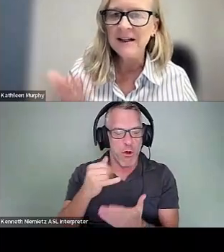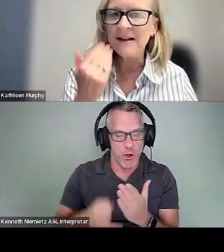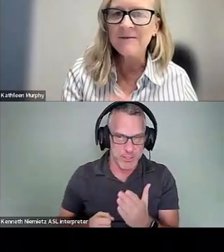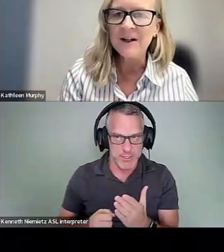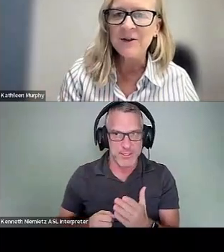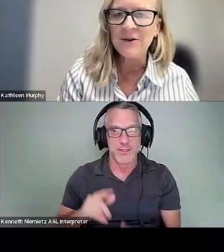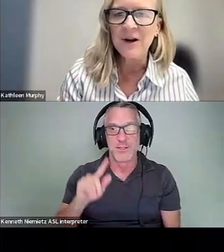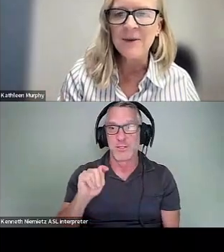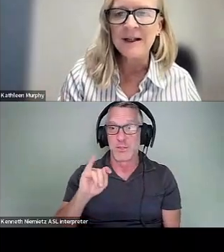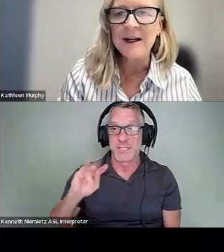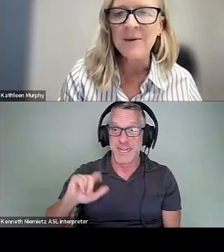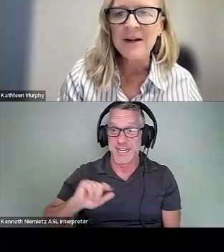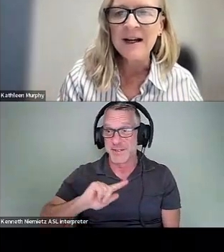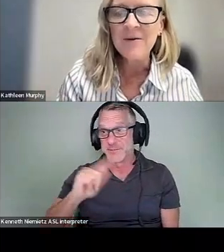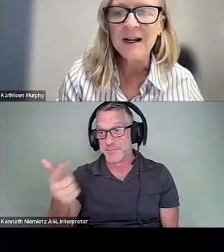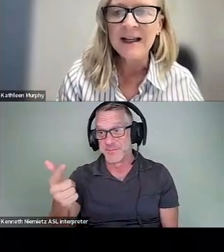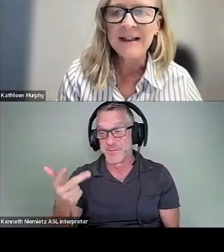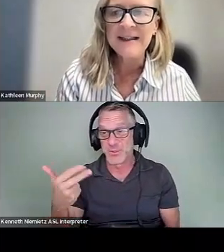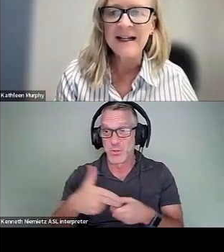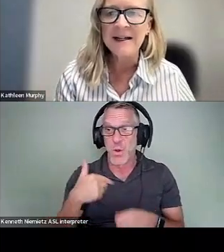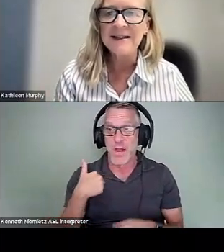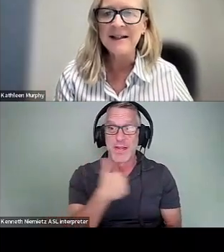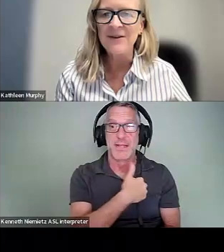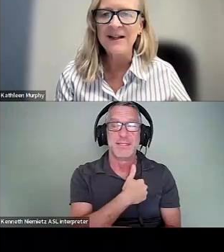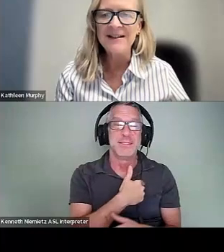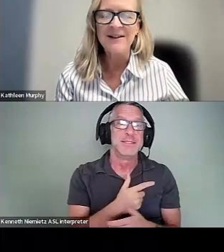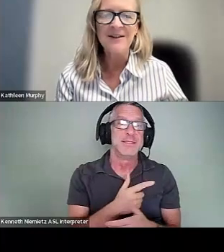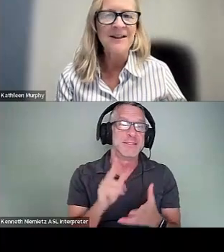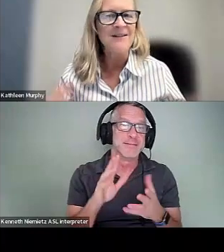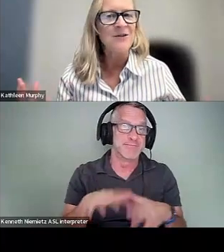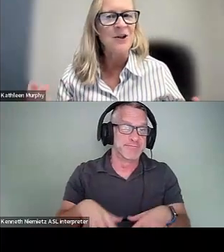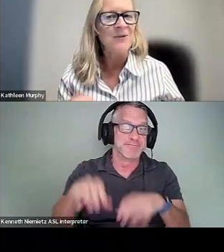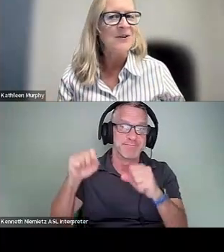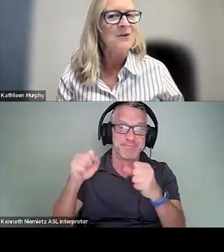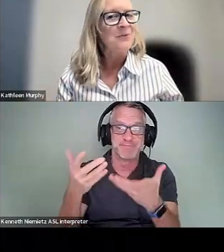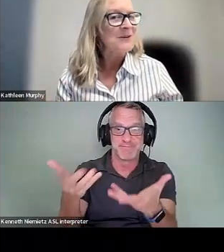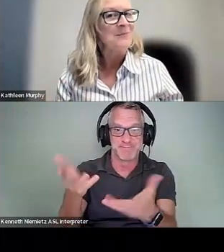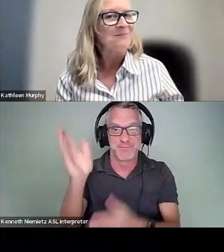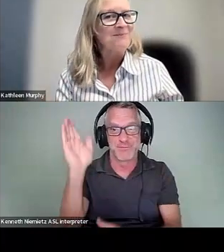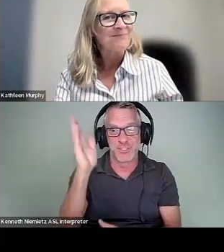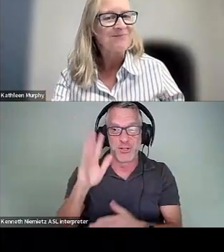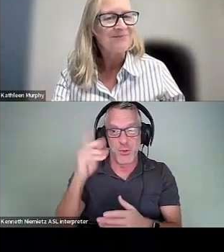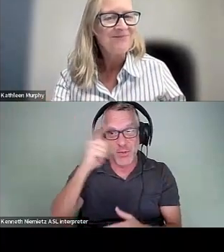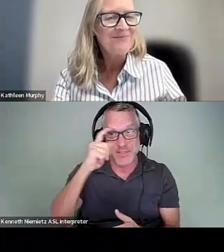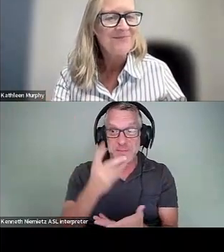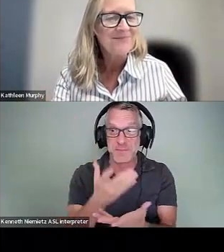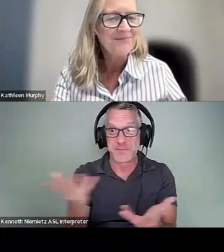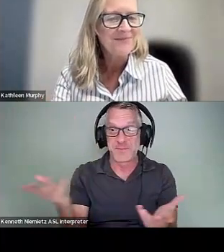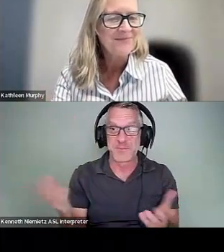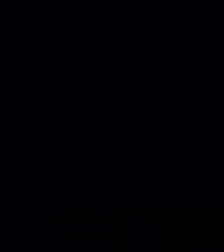I'm going to invite you to come on camera now and take the reins here and share with us your wisdom.